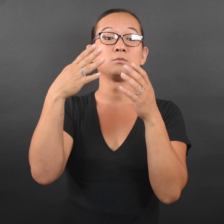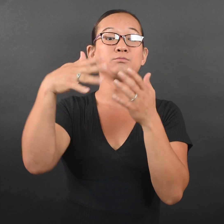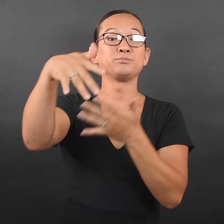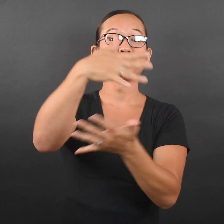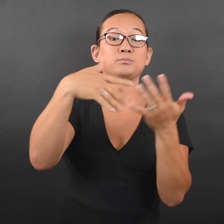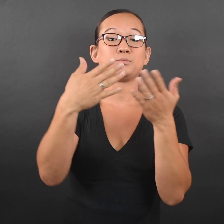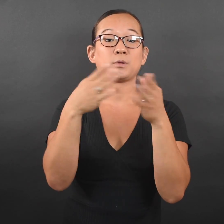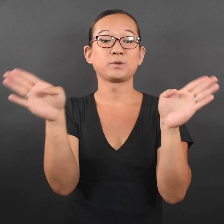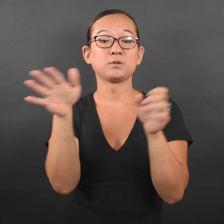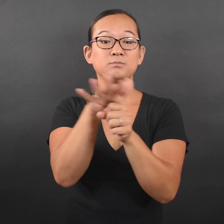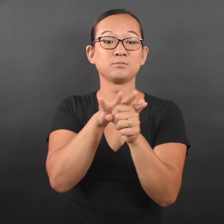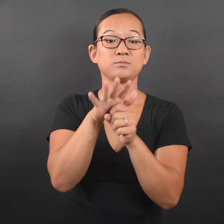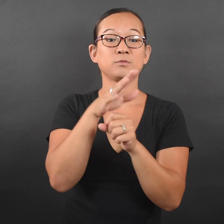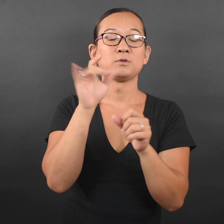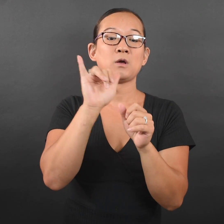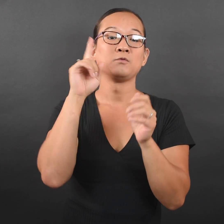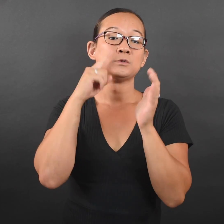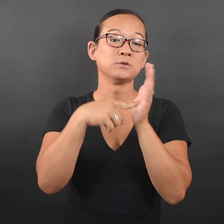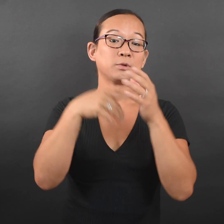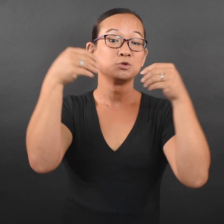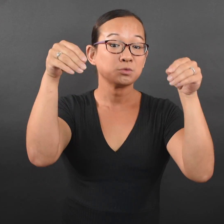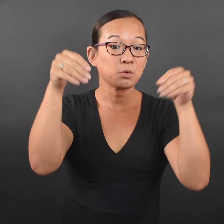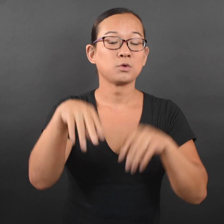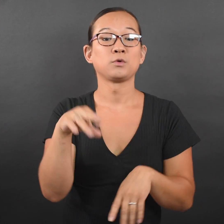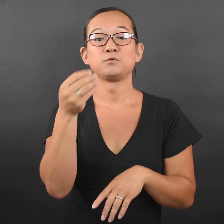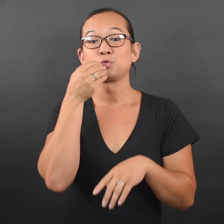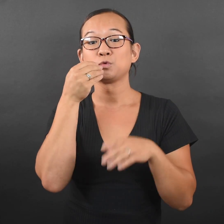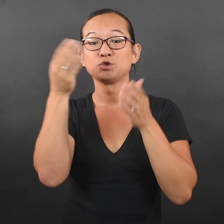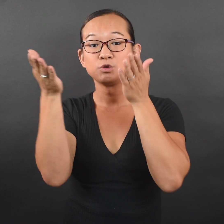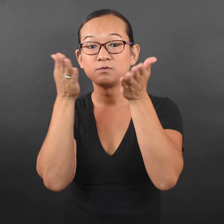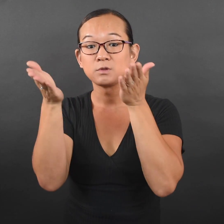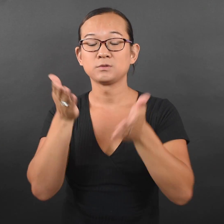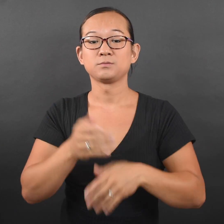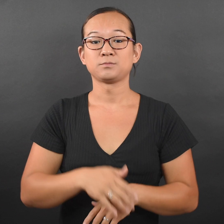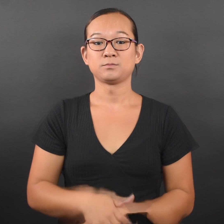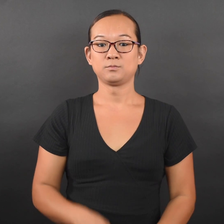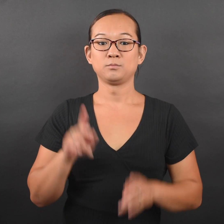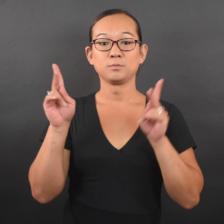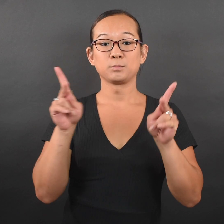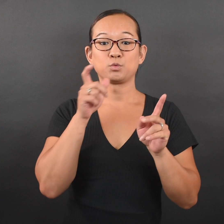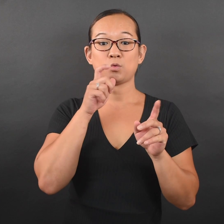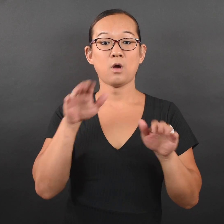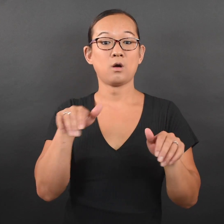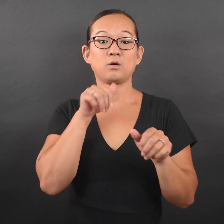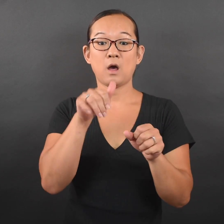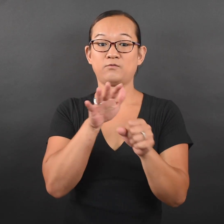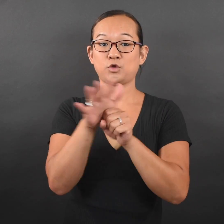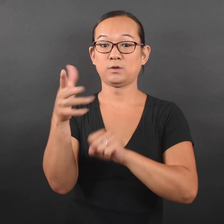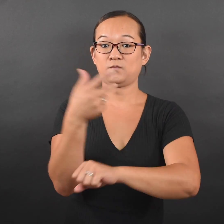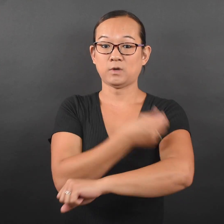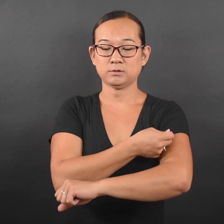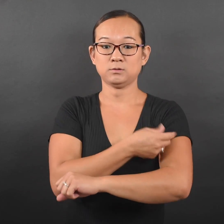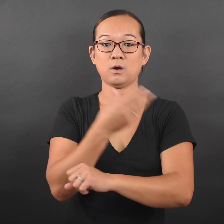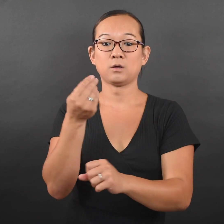such as retail or food service. ● People who are not fully vaccinated